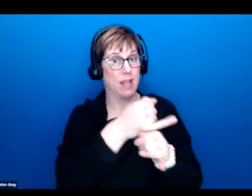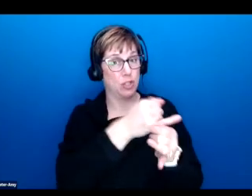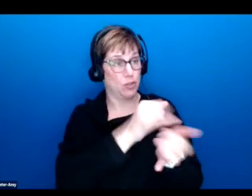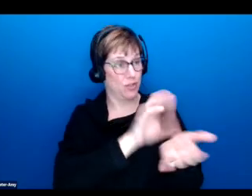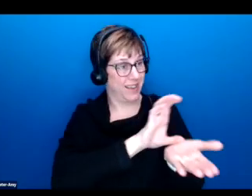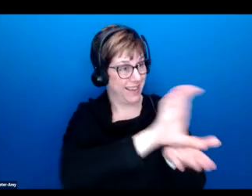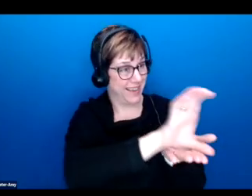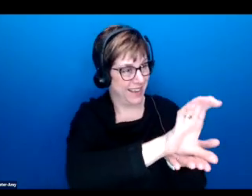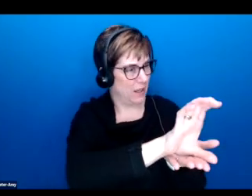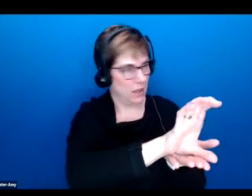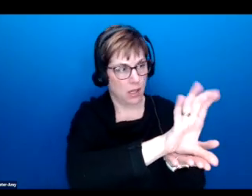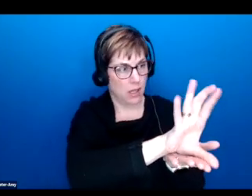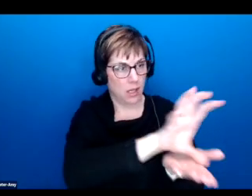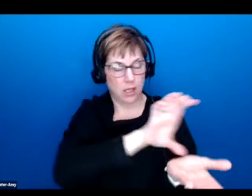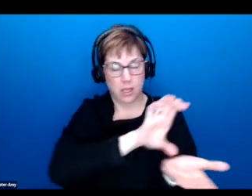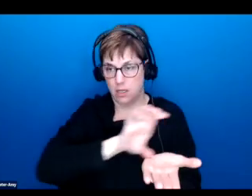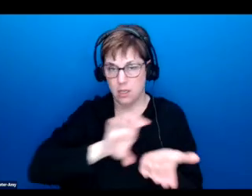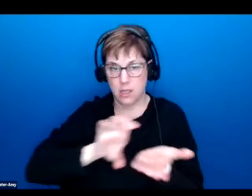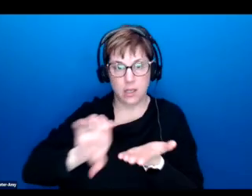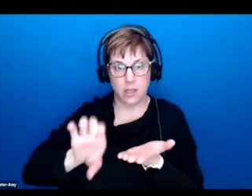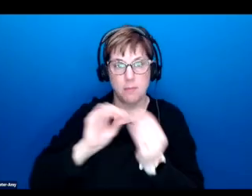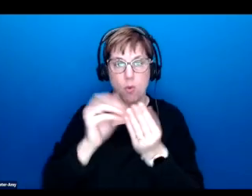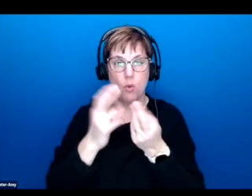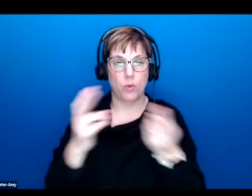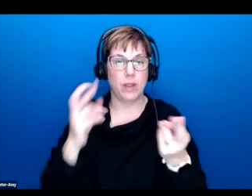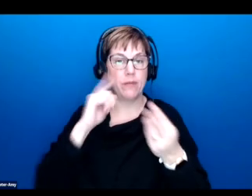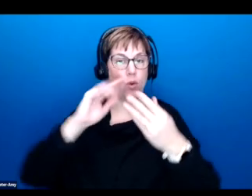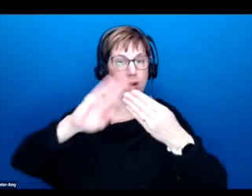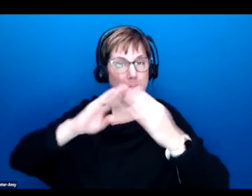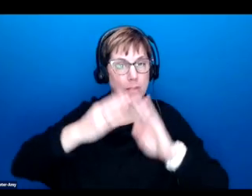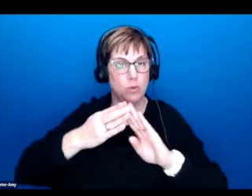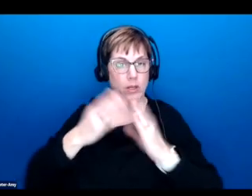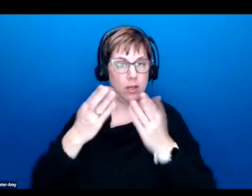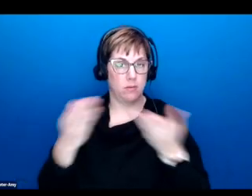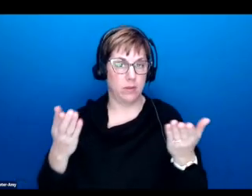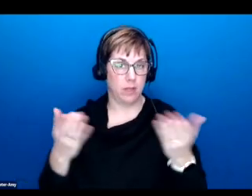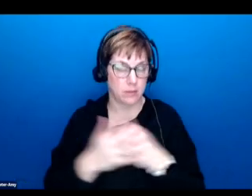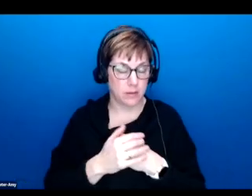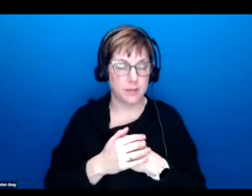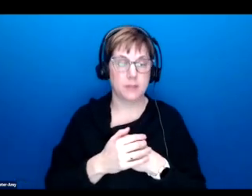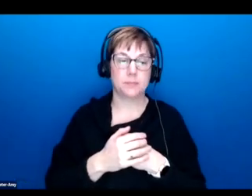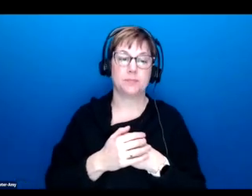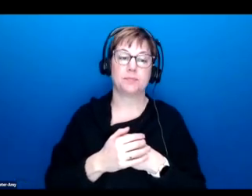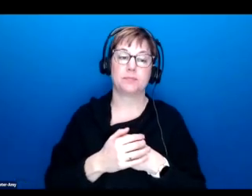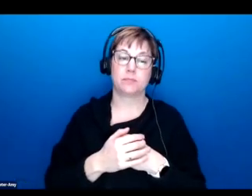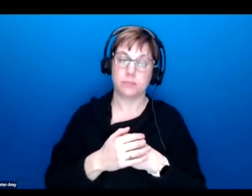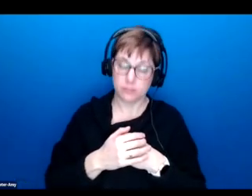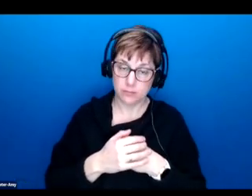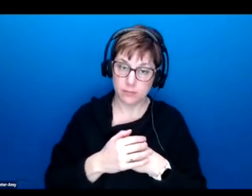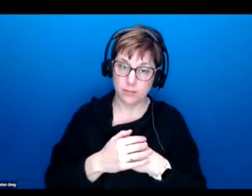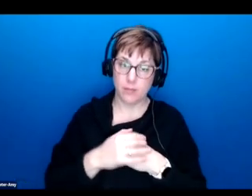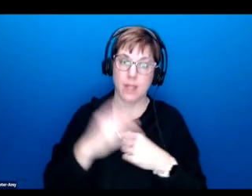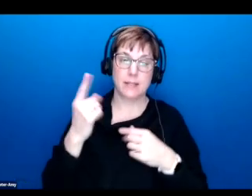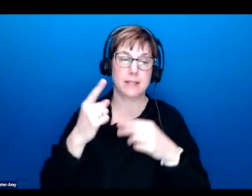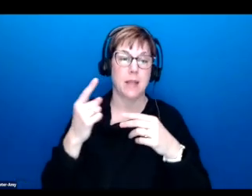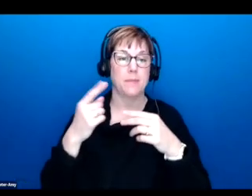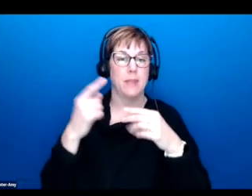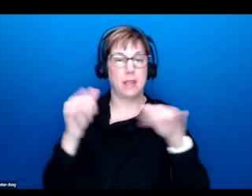more resources towards services in the community. There's something common in this space called the rebalancing ratio.